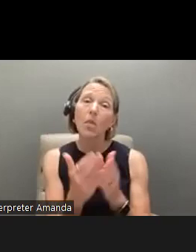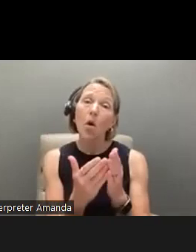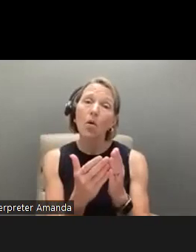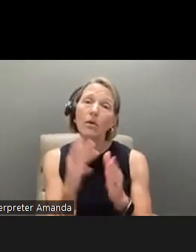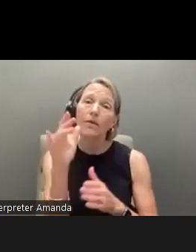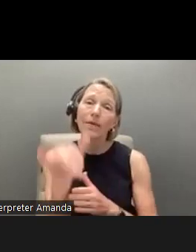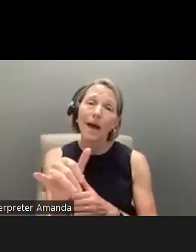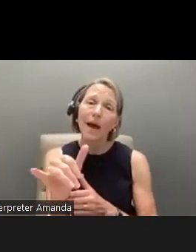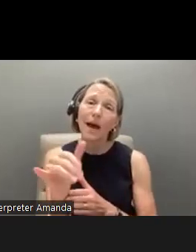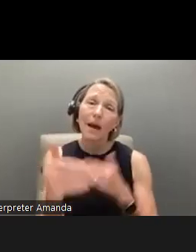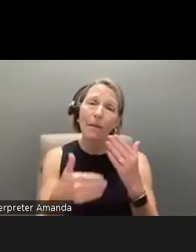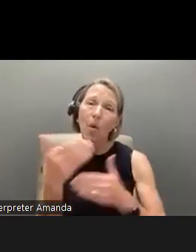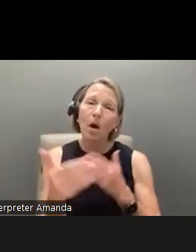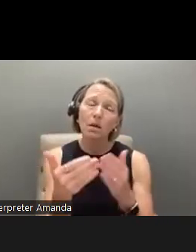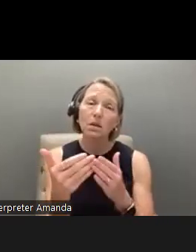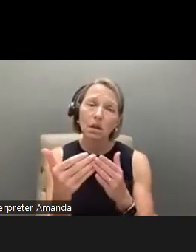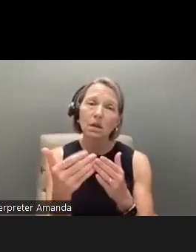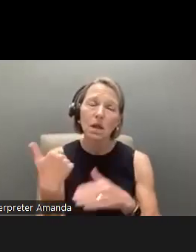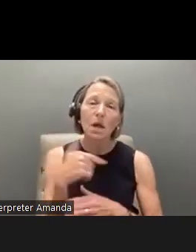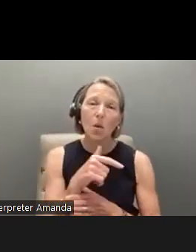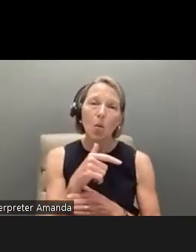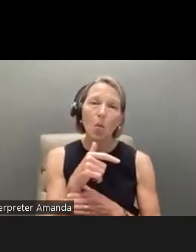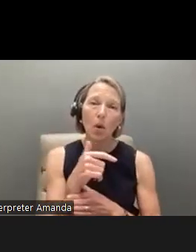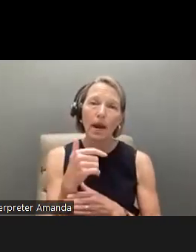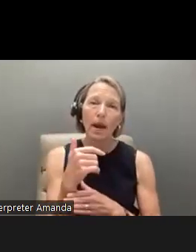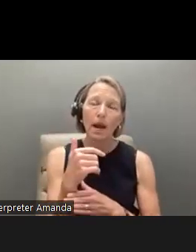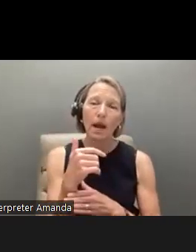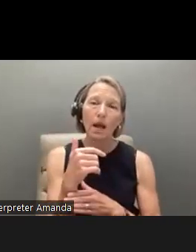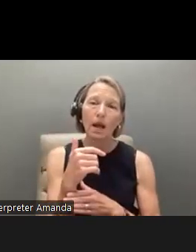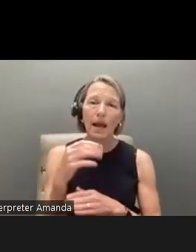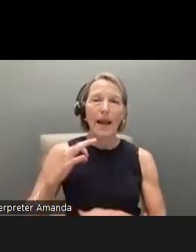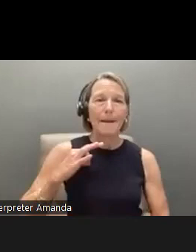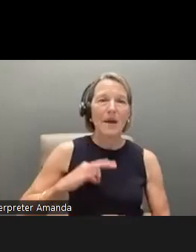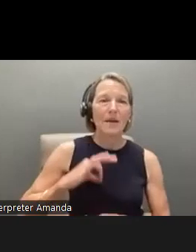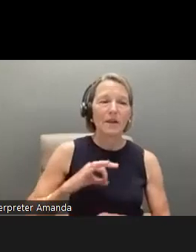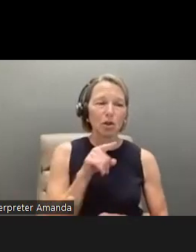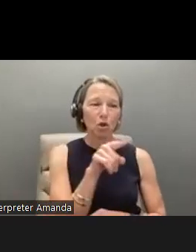um the process is that we conduct uh beneficiary interviews with